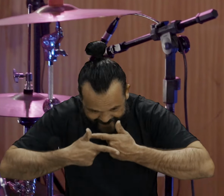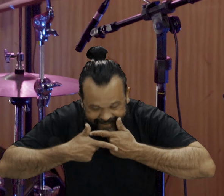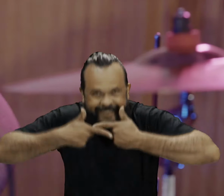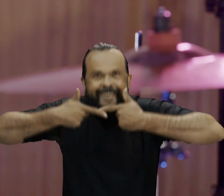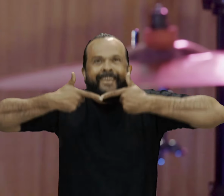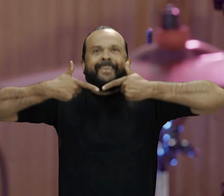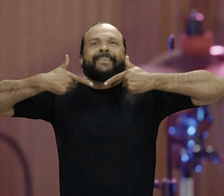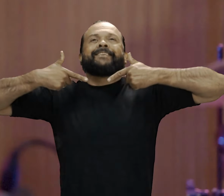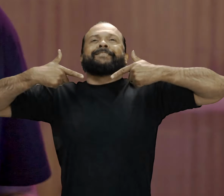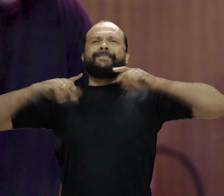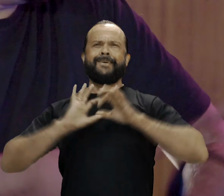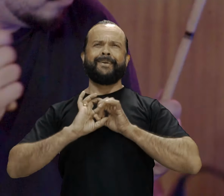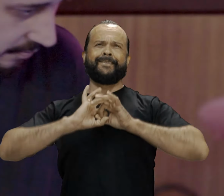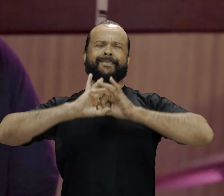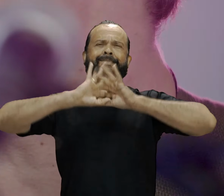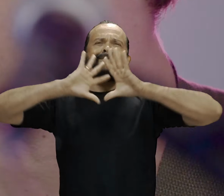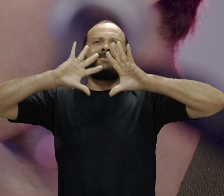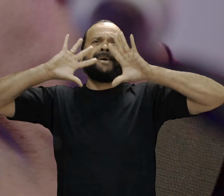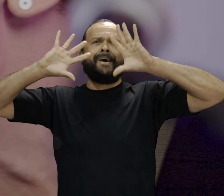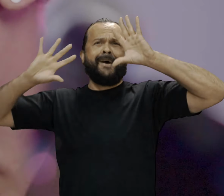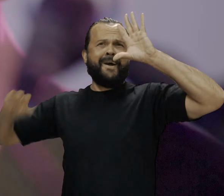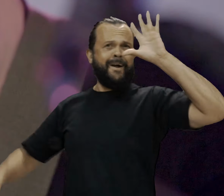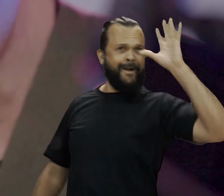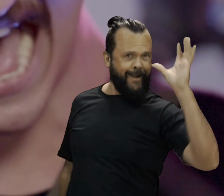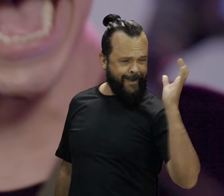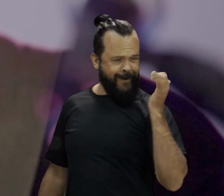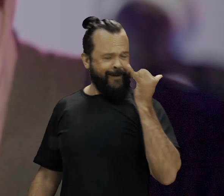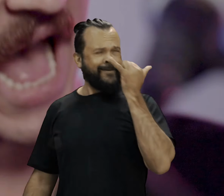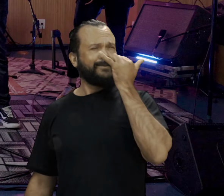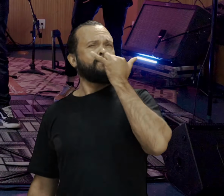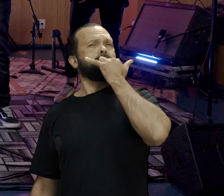I will forgive myself